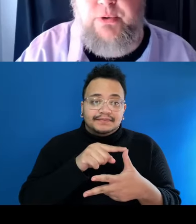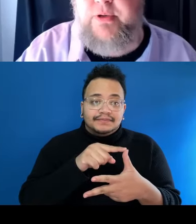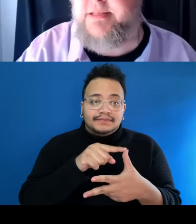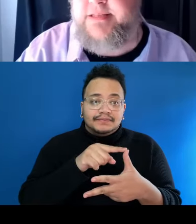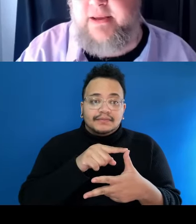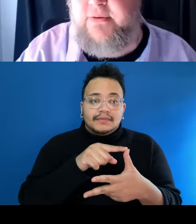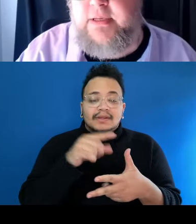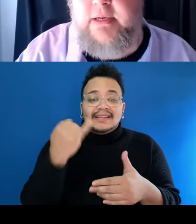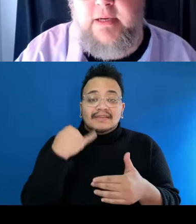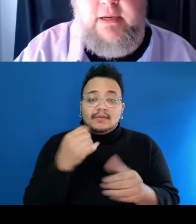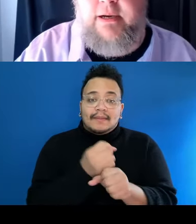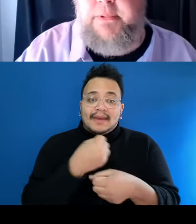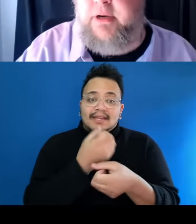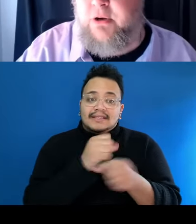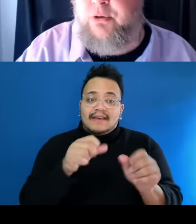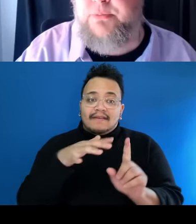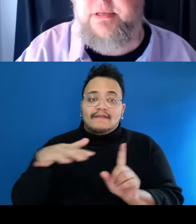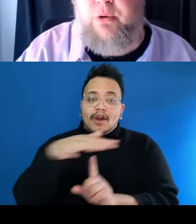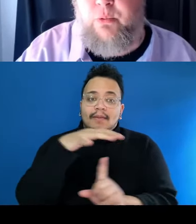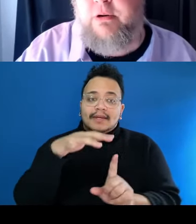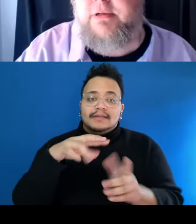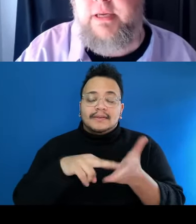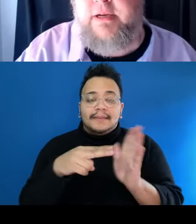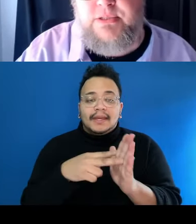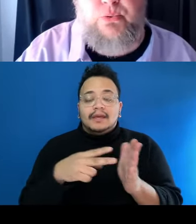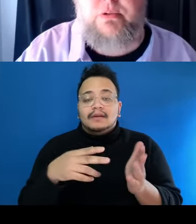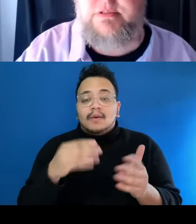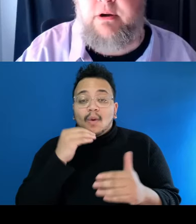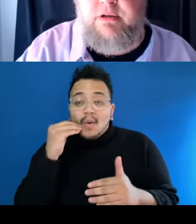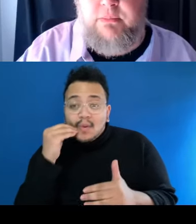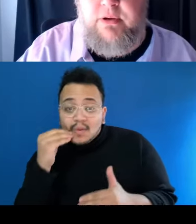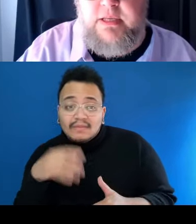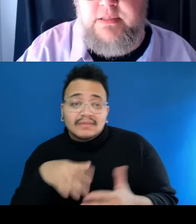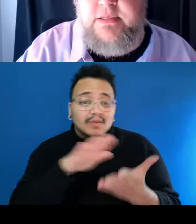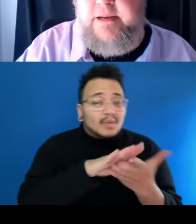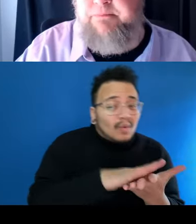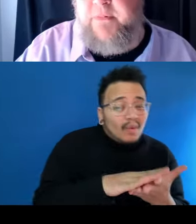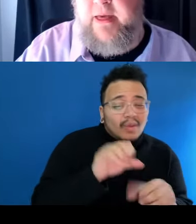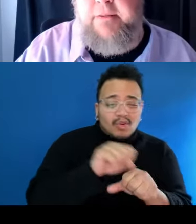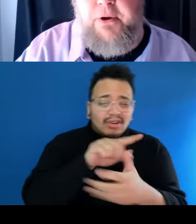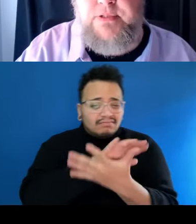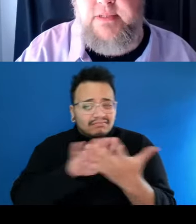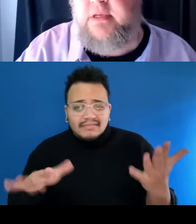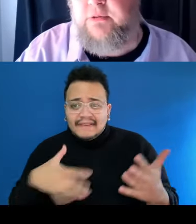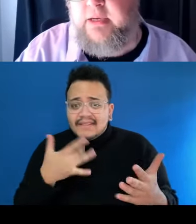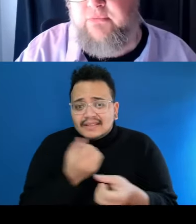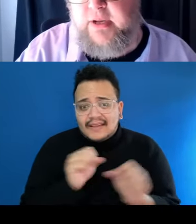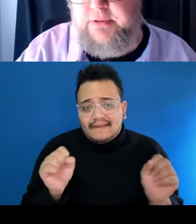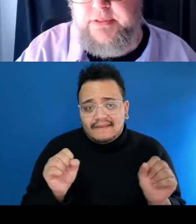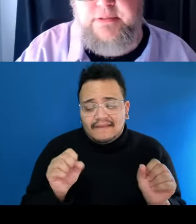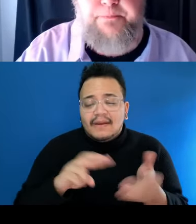when create safety in our homes, in our work, in our schools, in our communities that opposes neglect and violence.